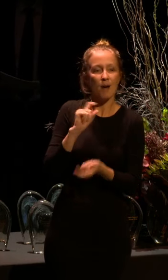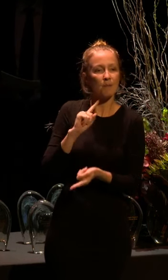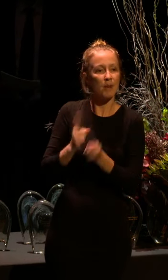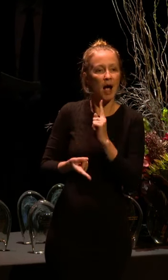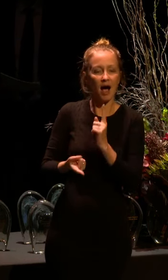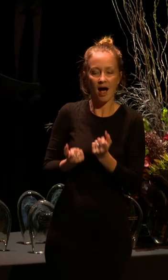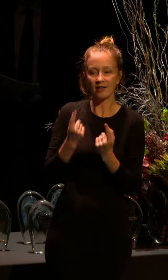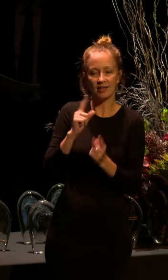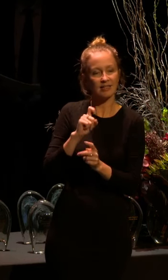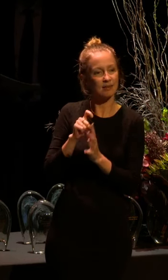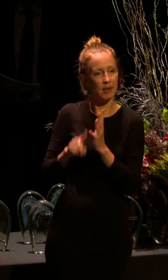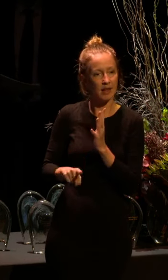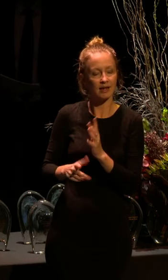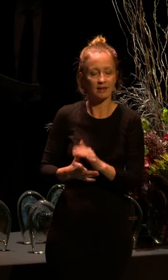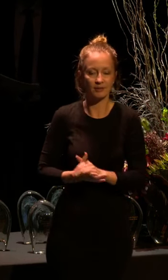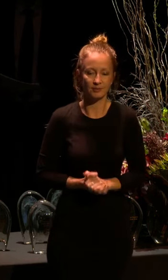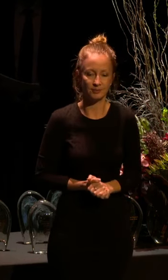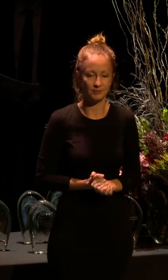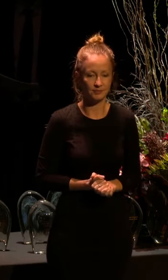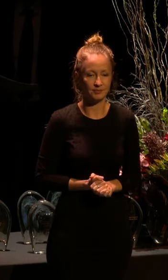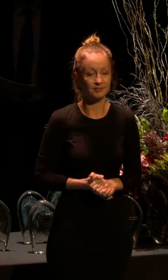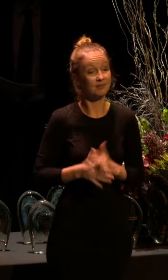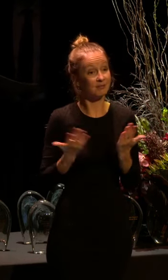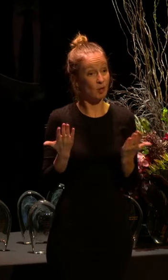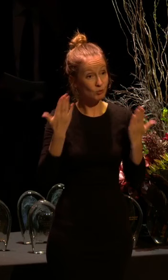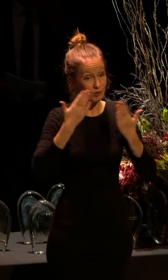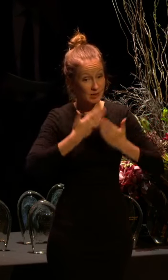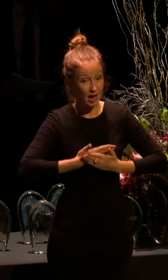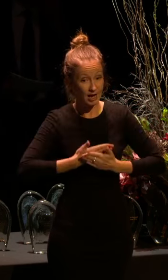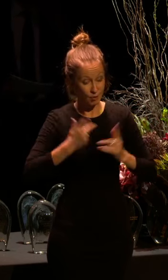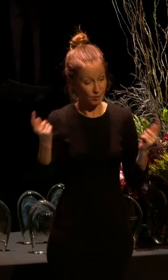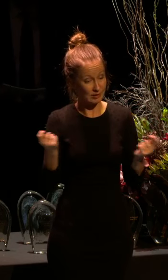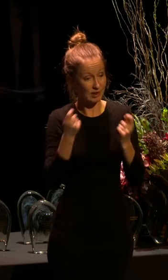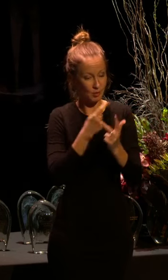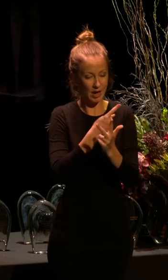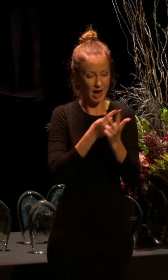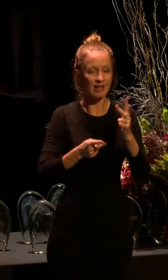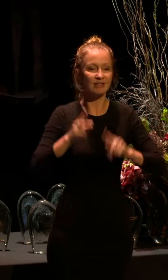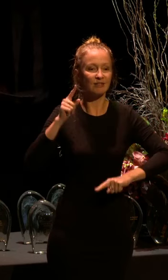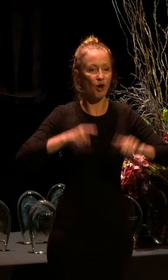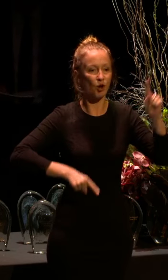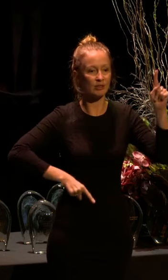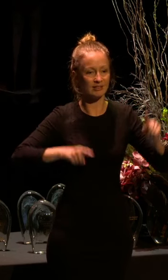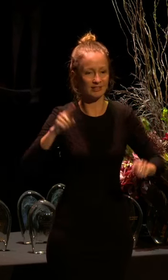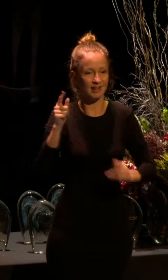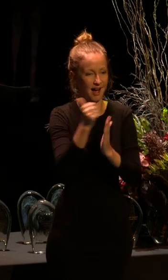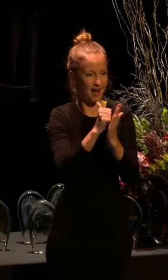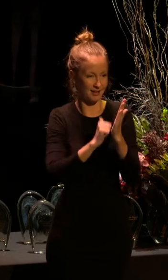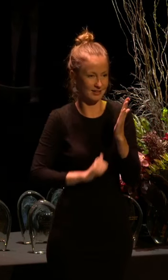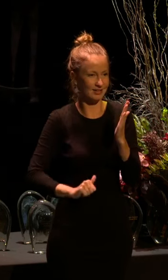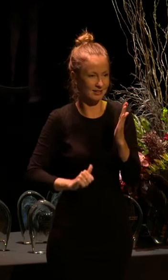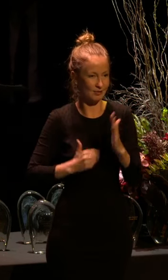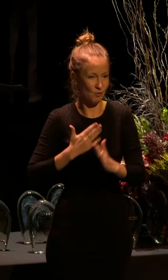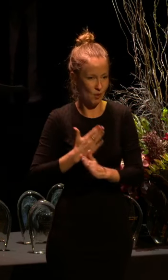So, tonight, we're celebrating eight diverse practitioners of the arts, each with their own vision,